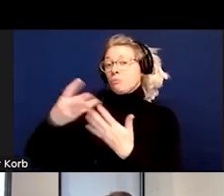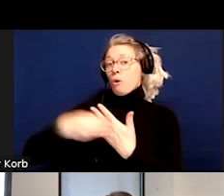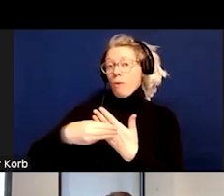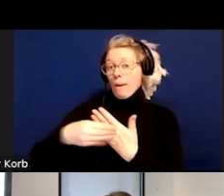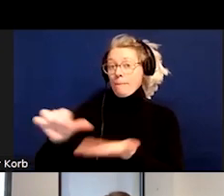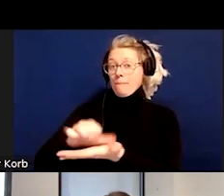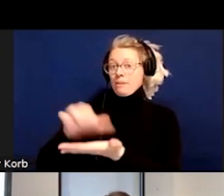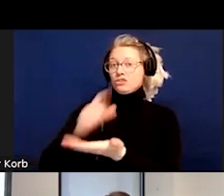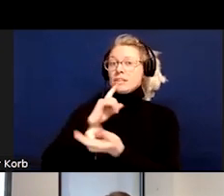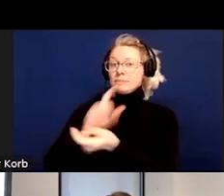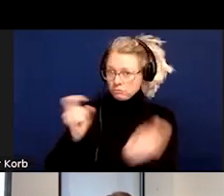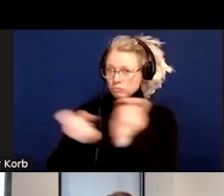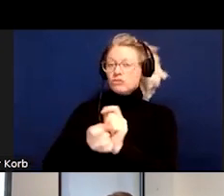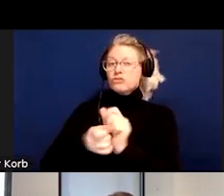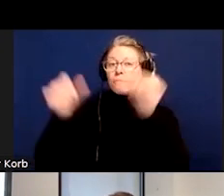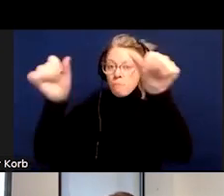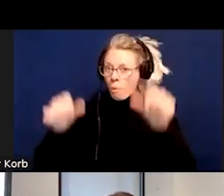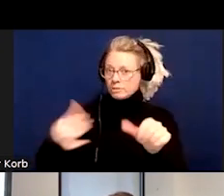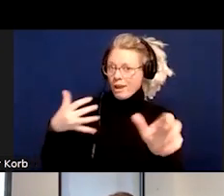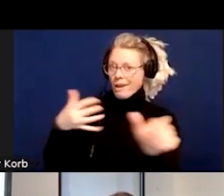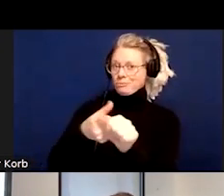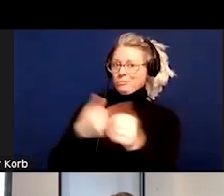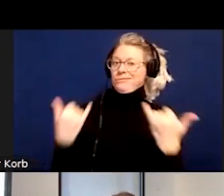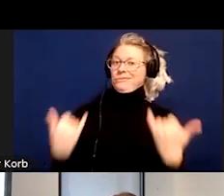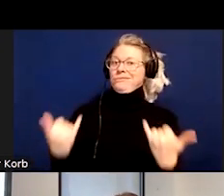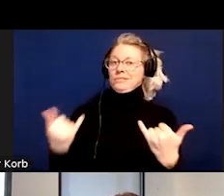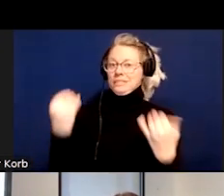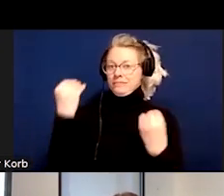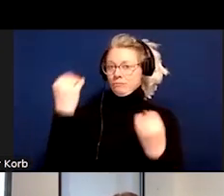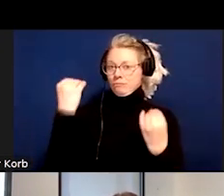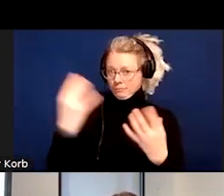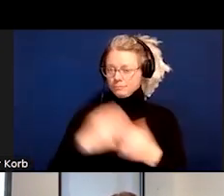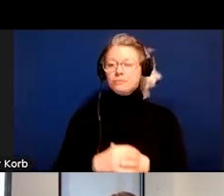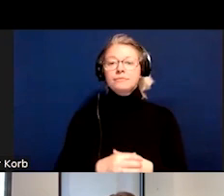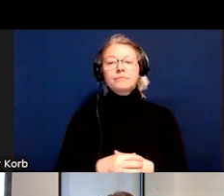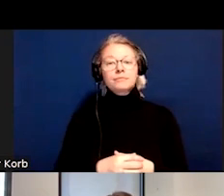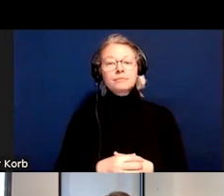with the information that we have available right now. I will also share some information